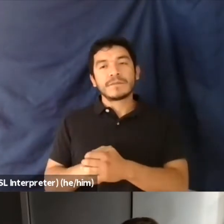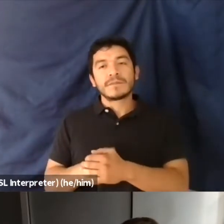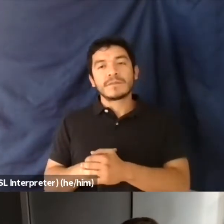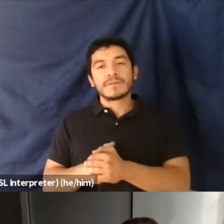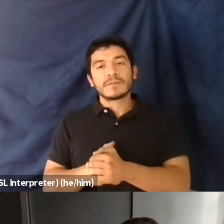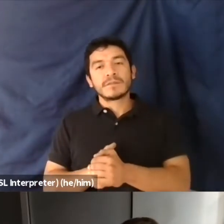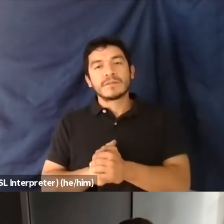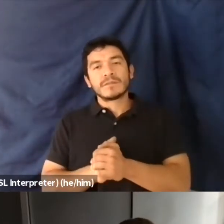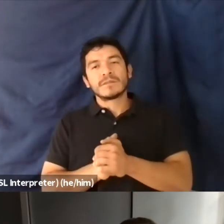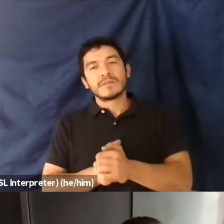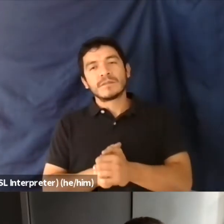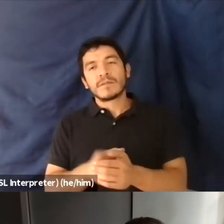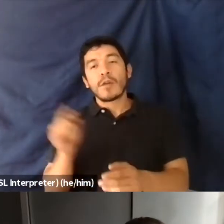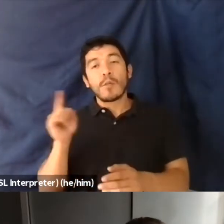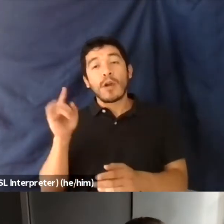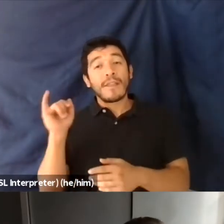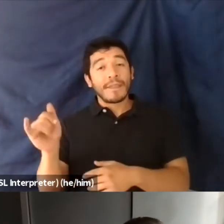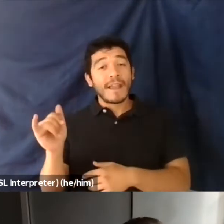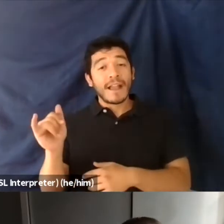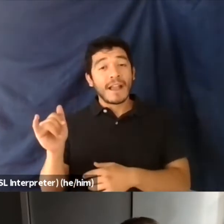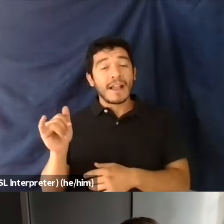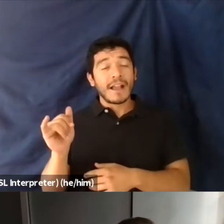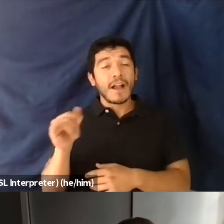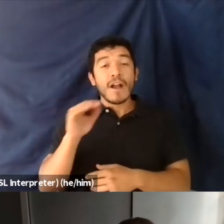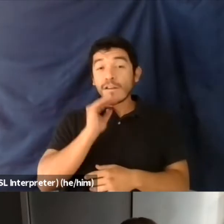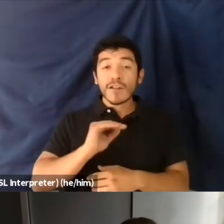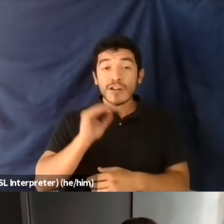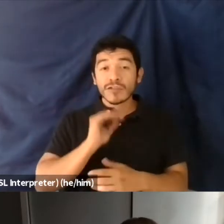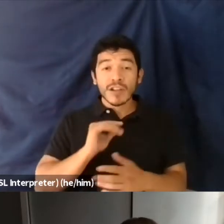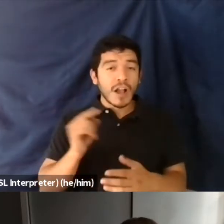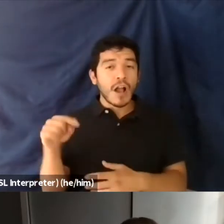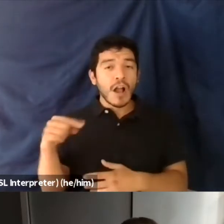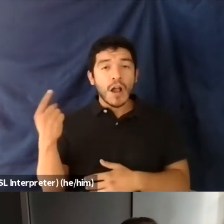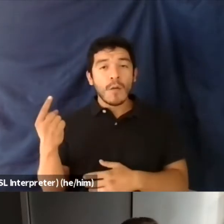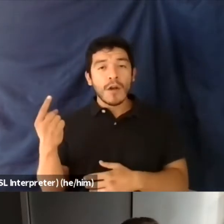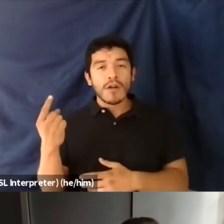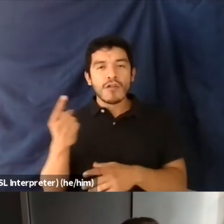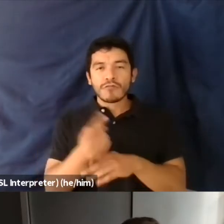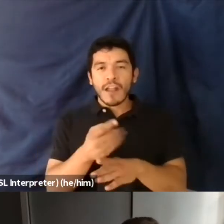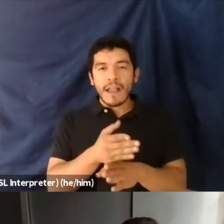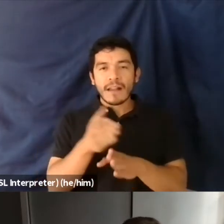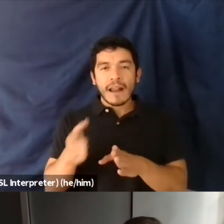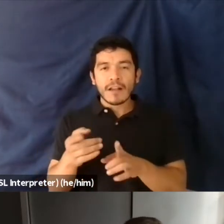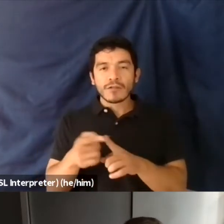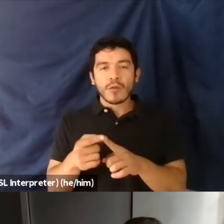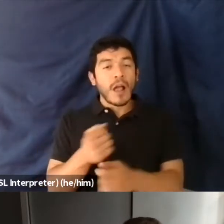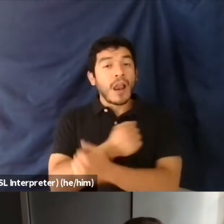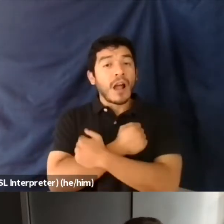the resentment and frustration is always sort of right next to that love and understanding that you wouldn't be